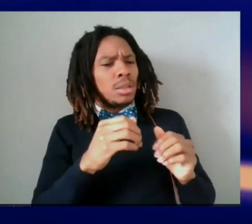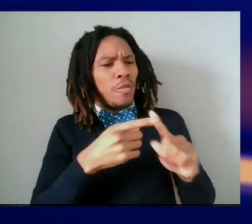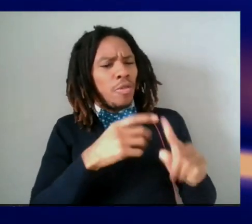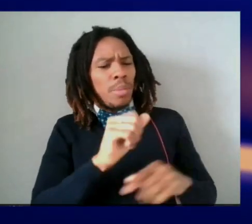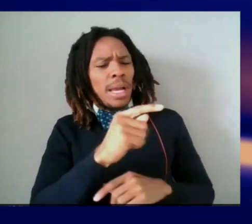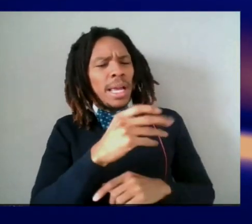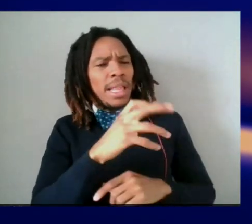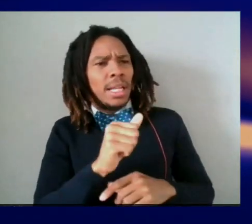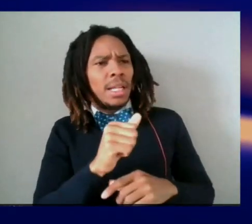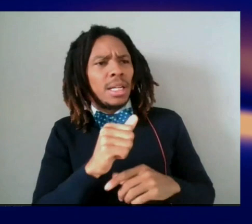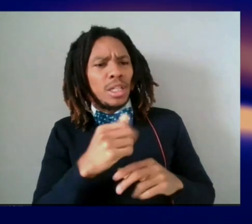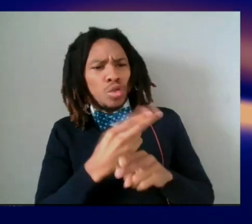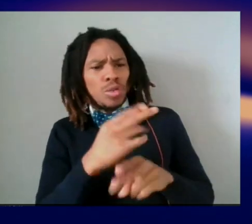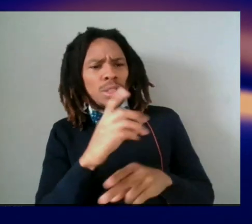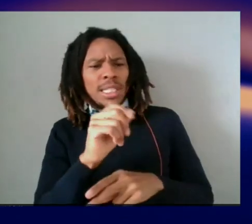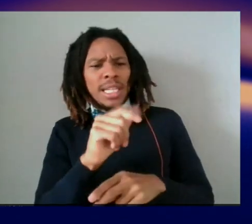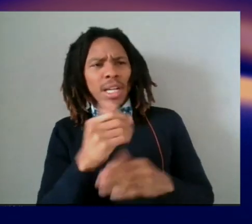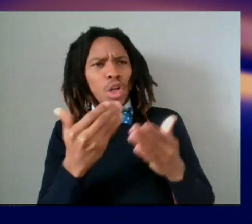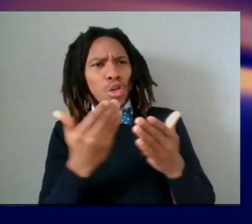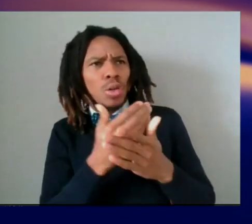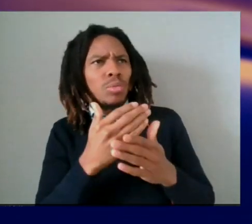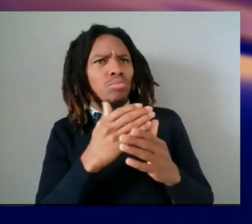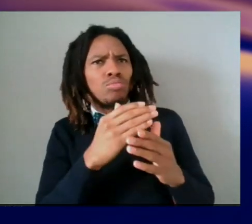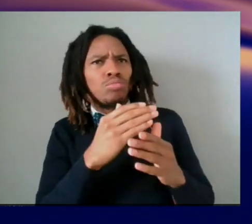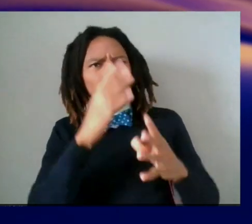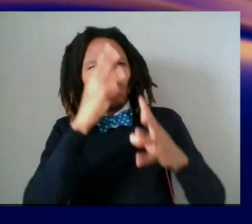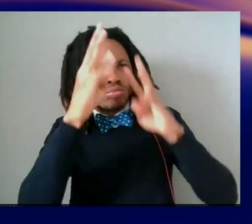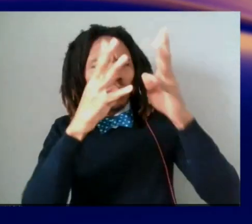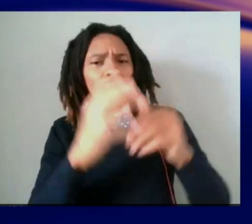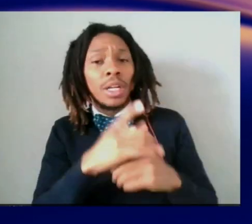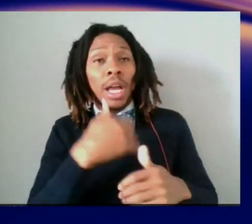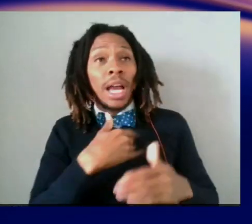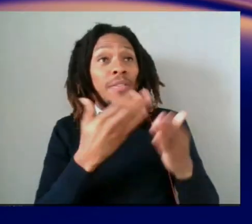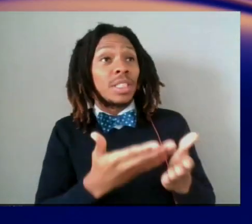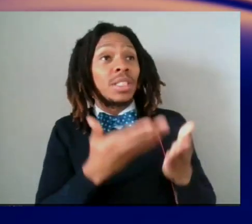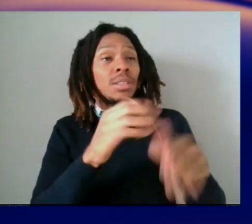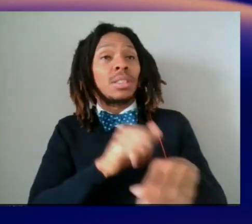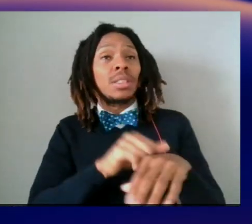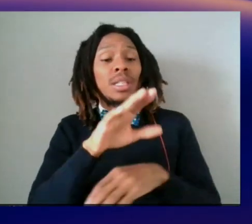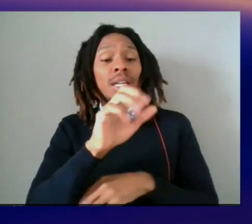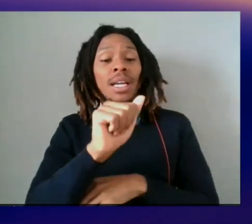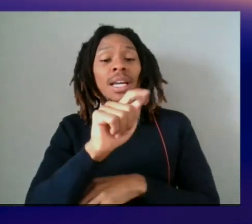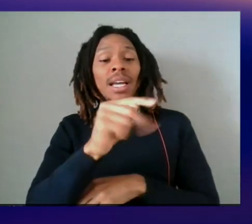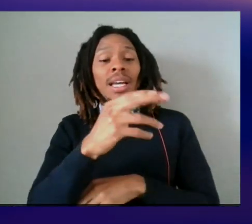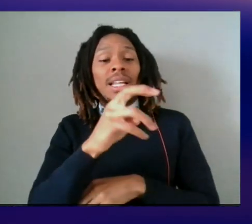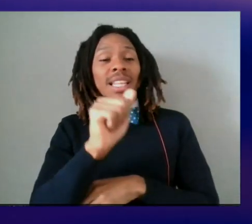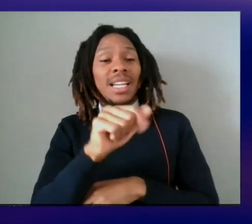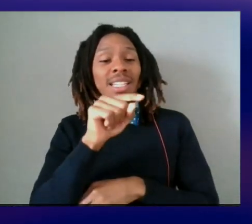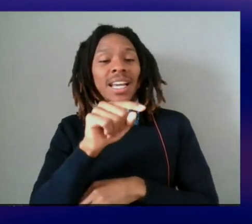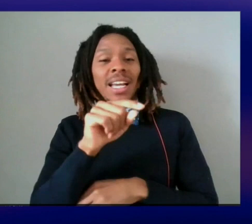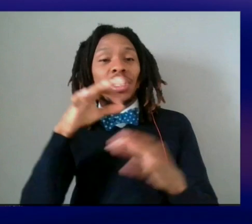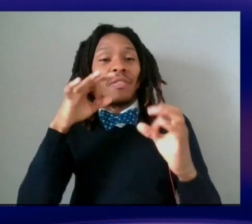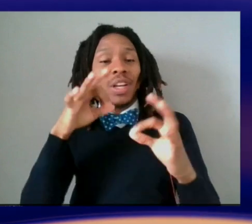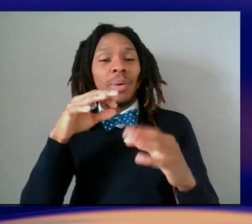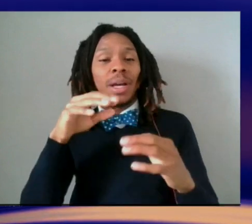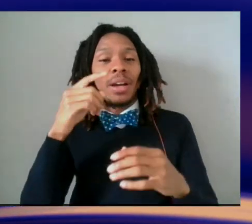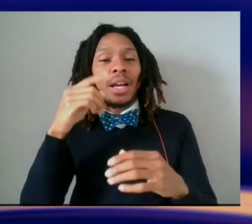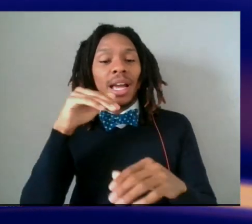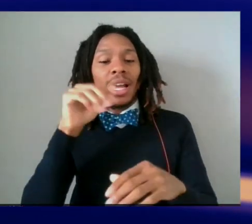So if you have suggestions on new connectors send them to athena-feedback@amazon.com and we're happy to put them on our list.